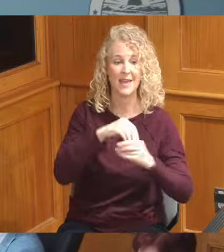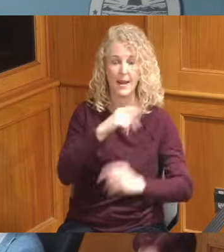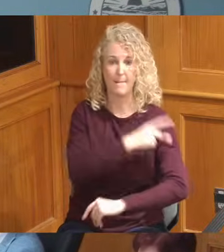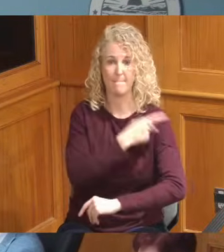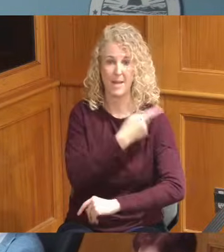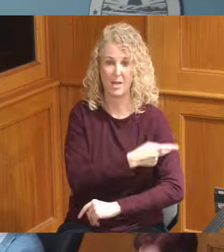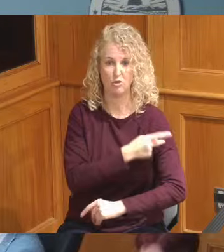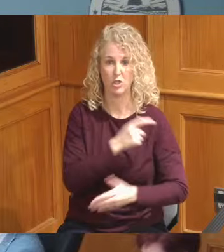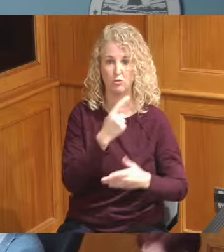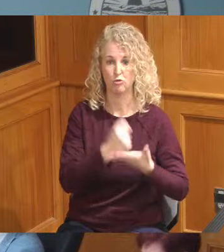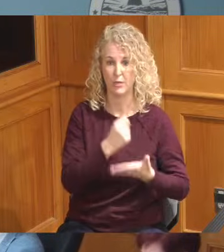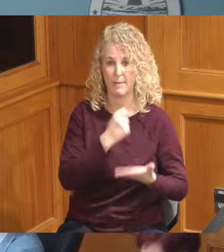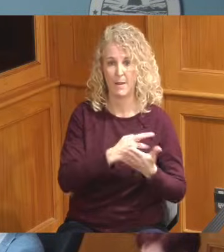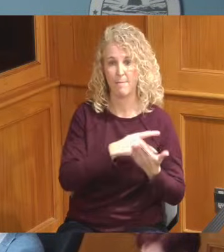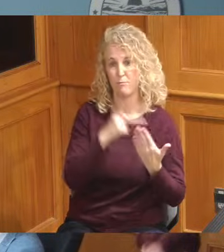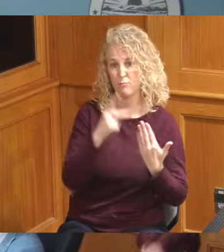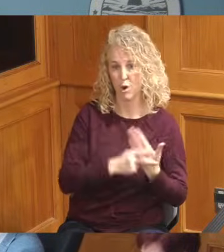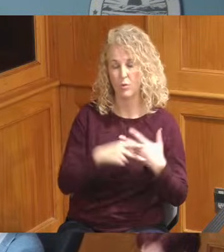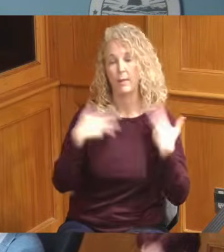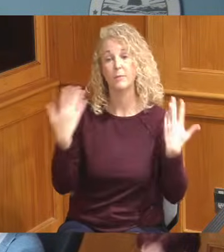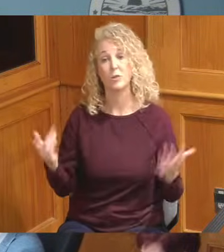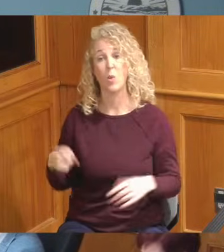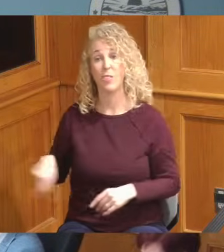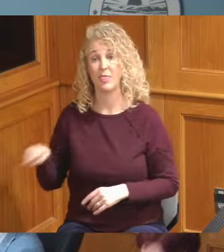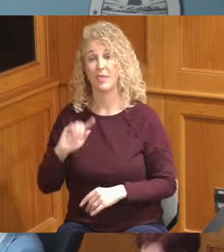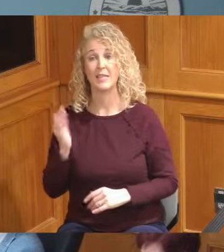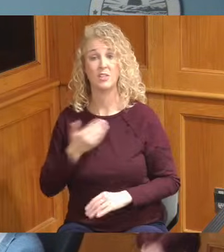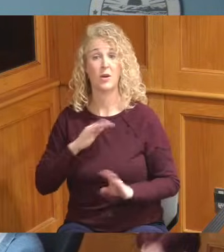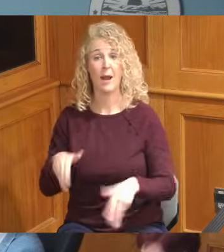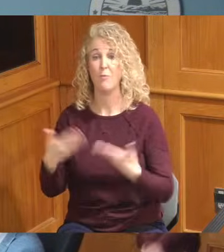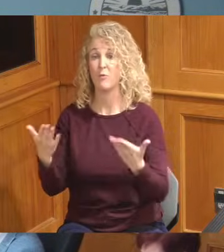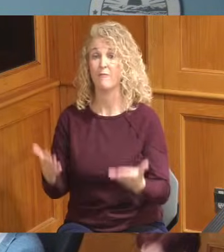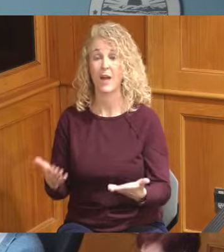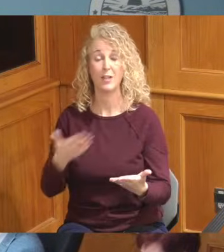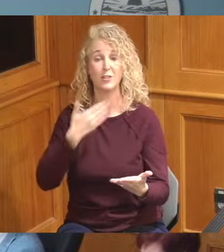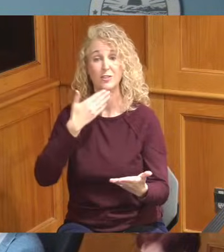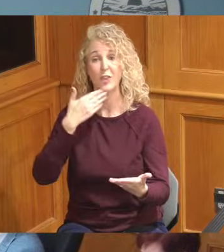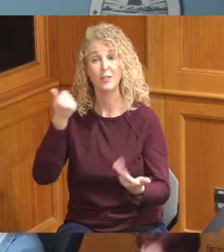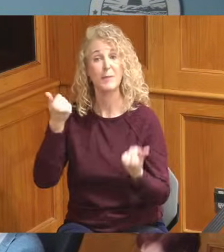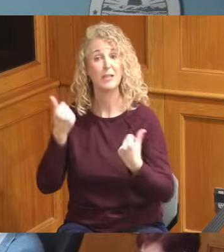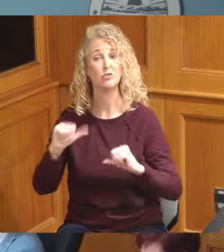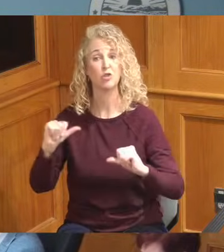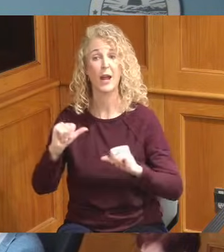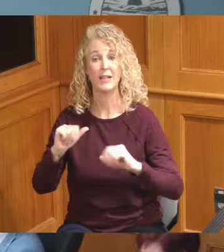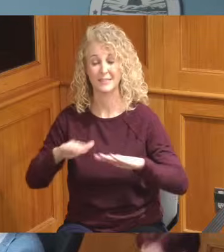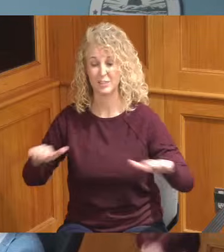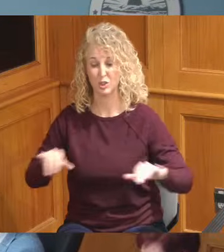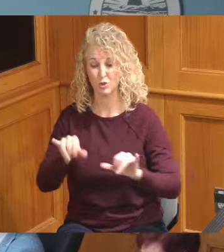programming. So these are our providers that are helping us keep kids local, keep kids in